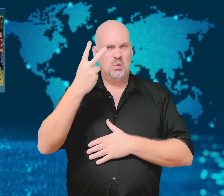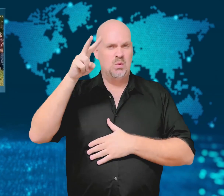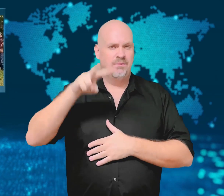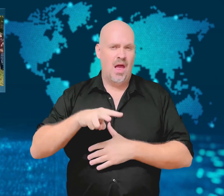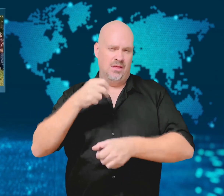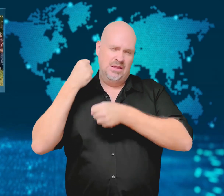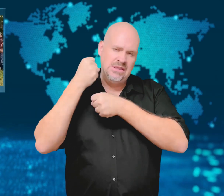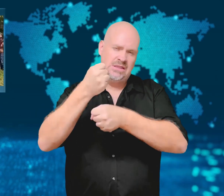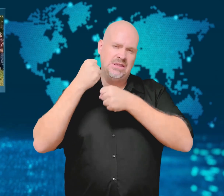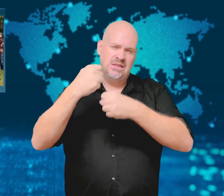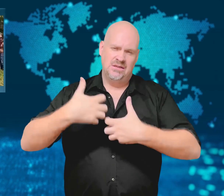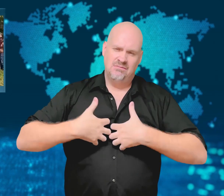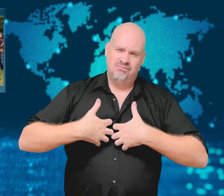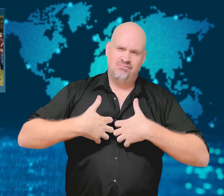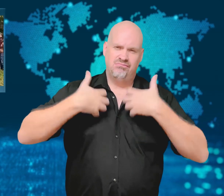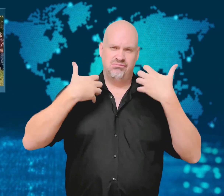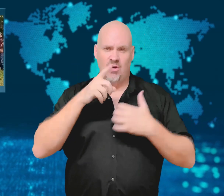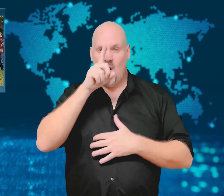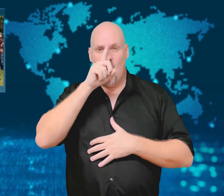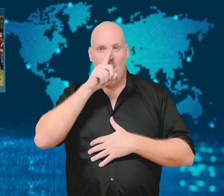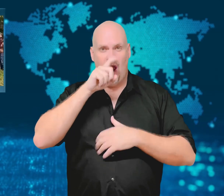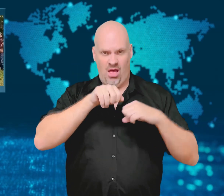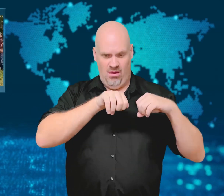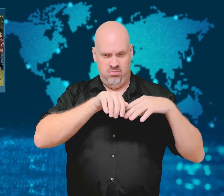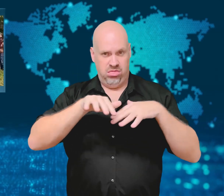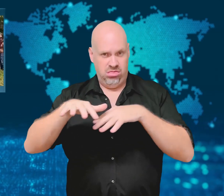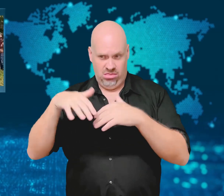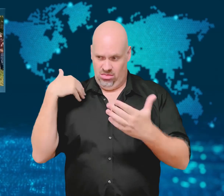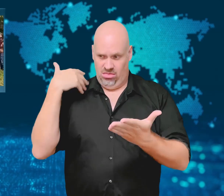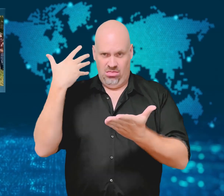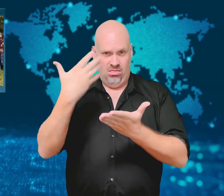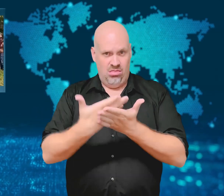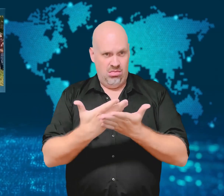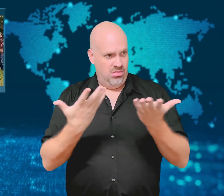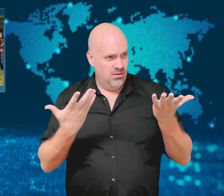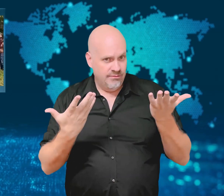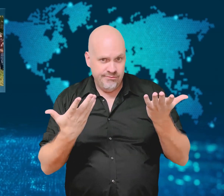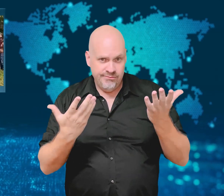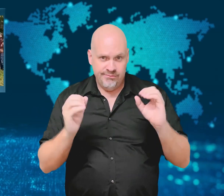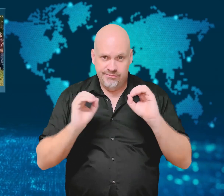visited the area on Friday to mediate with